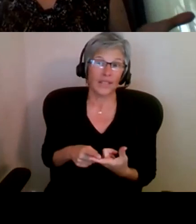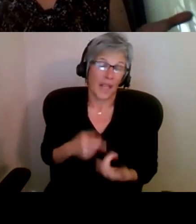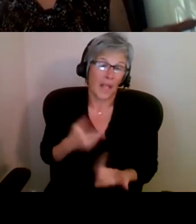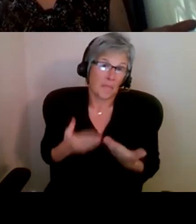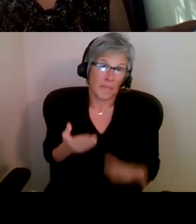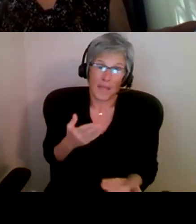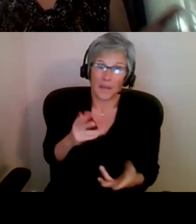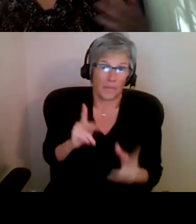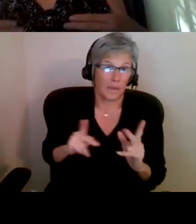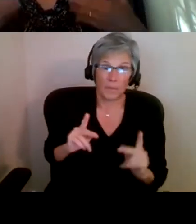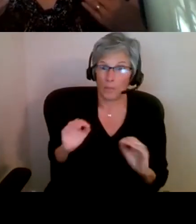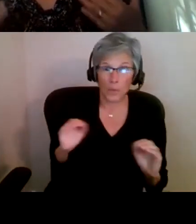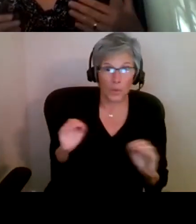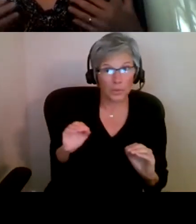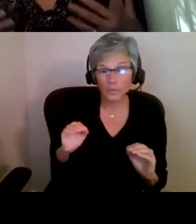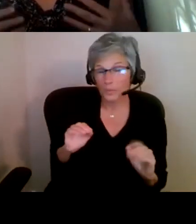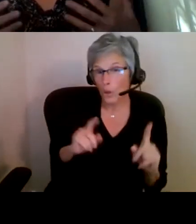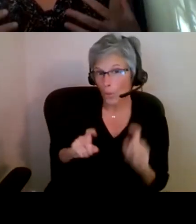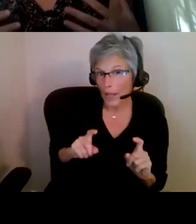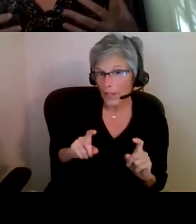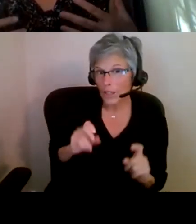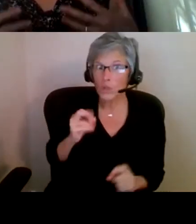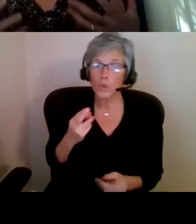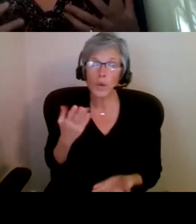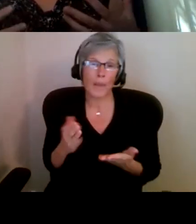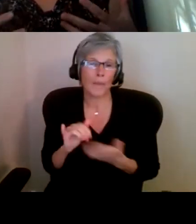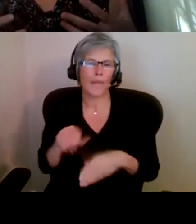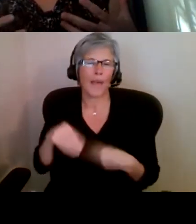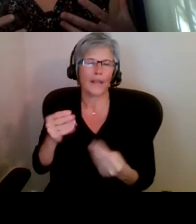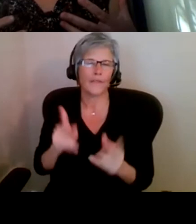or it could be that people have had a minute or two to be able to formulate a question.